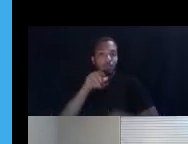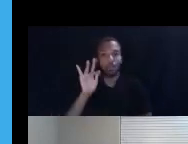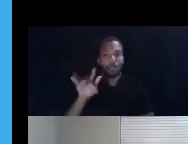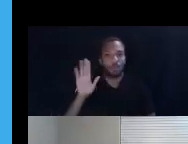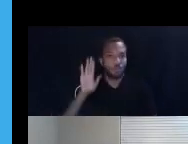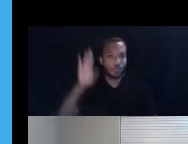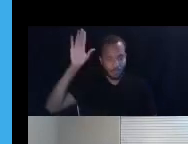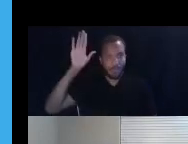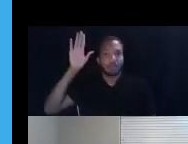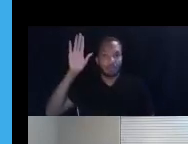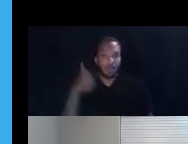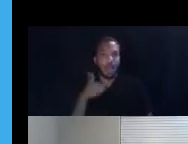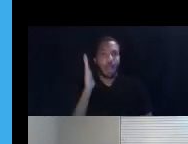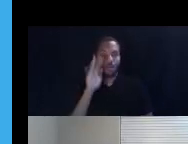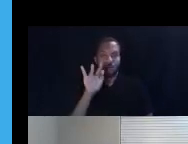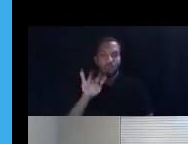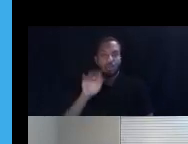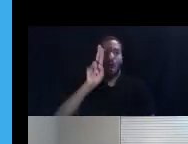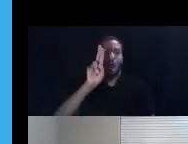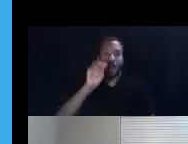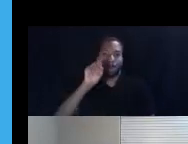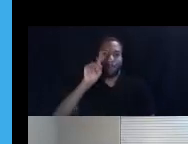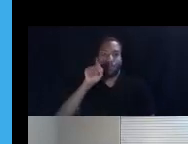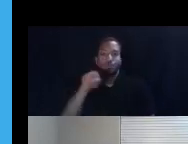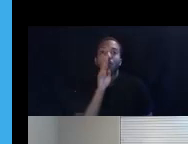and then I can unmute you. So if you wanted to ask your question verbally, you can do that.